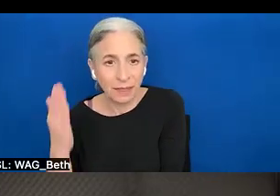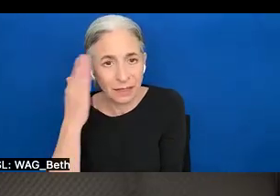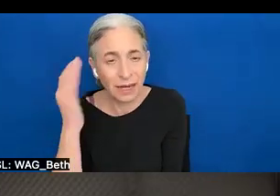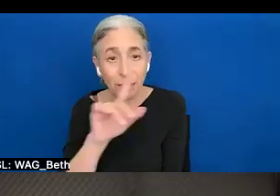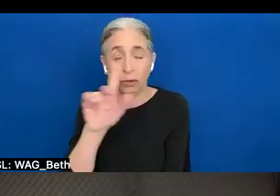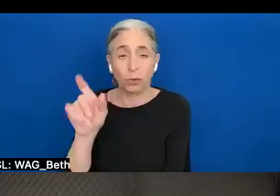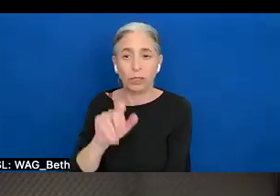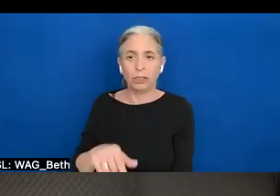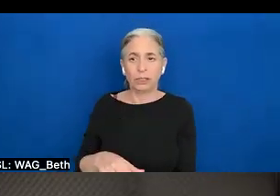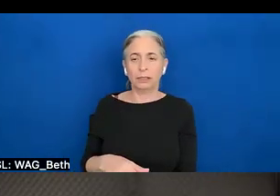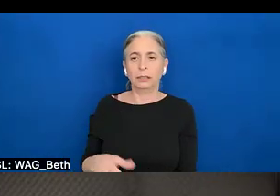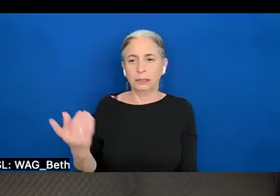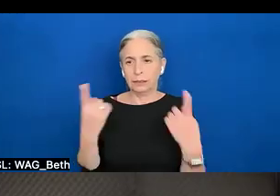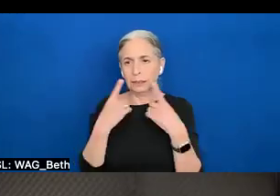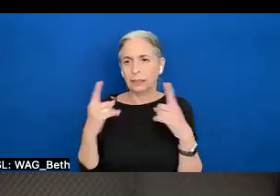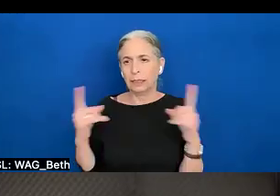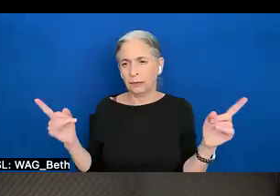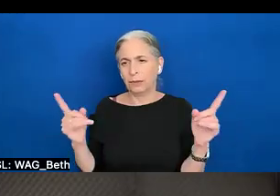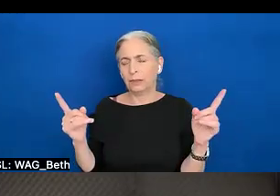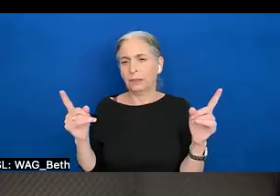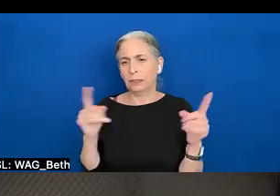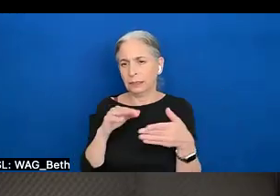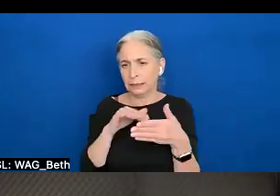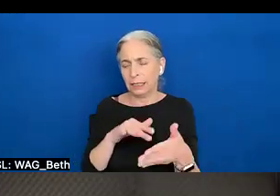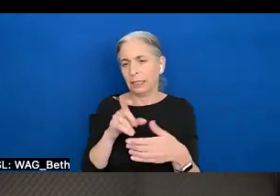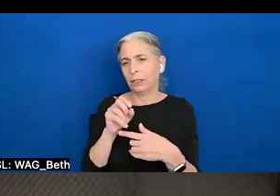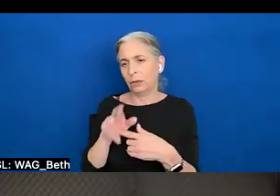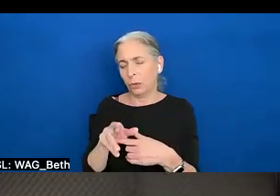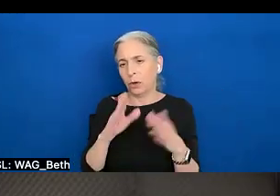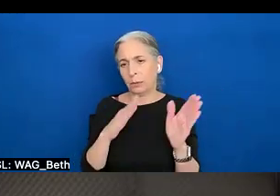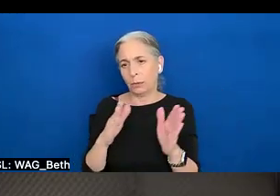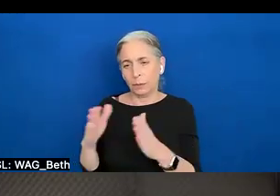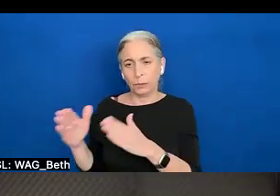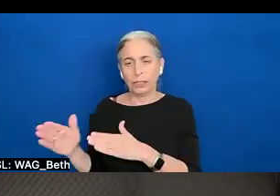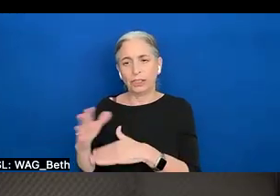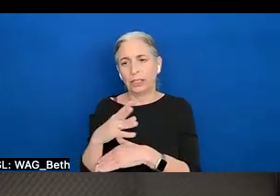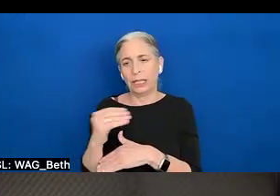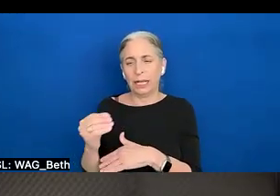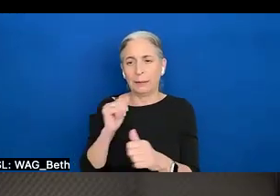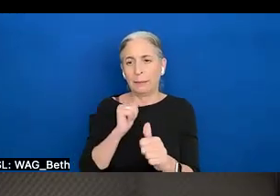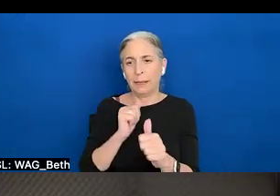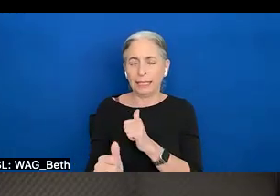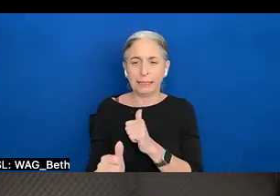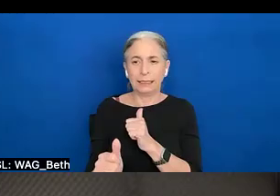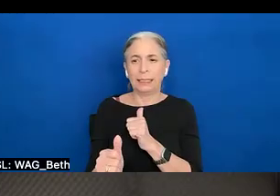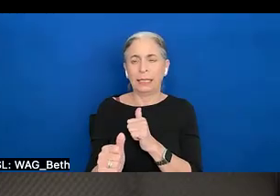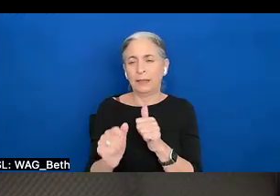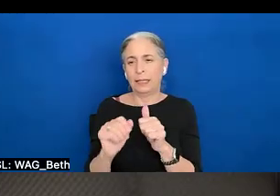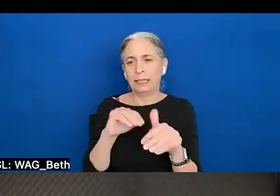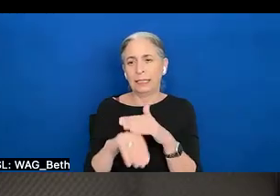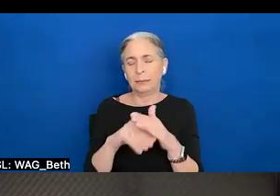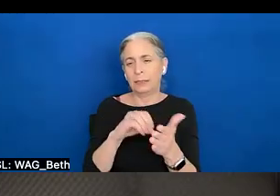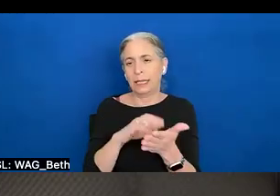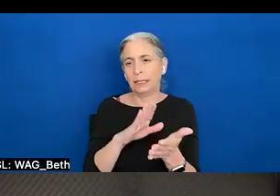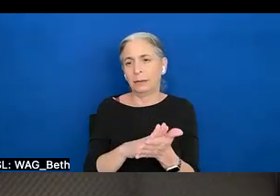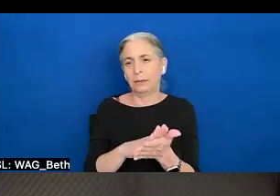Any tips on successful study or preparation in passing